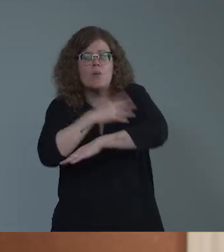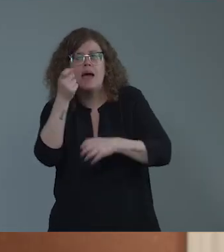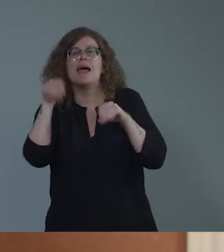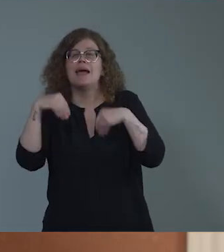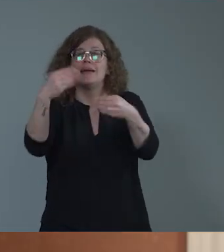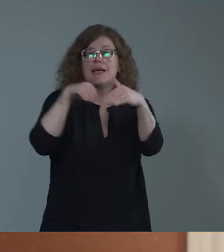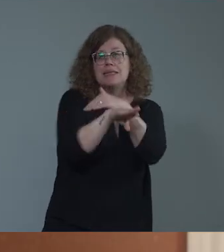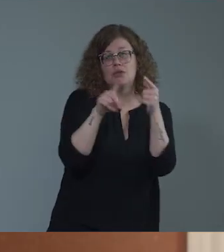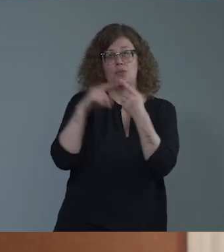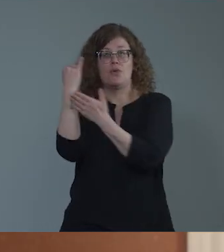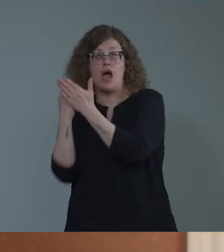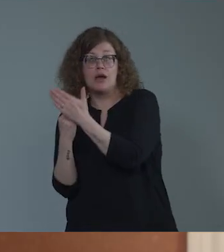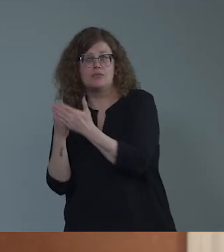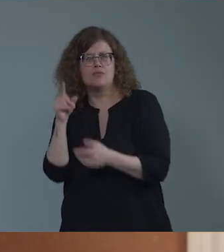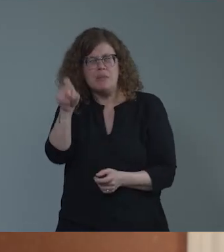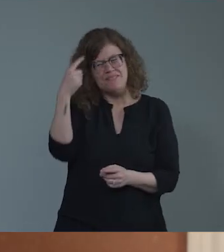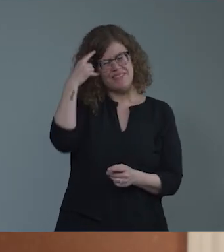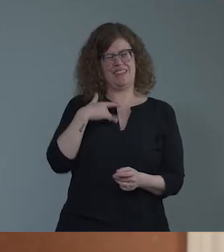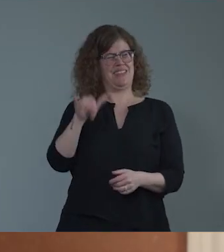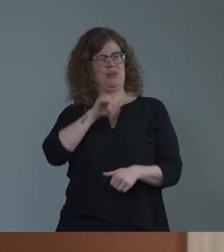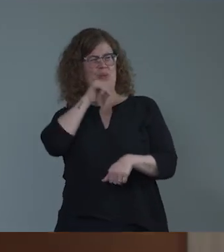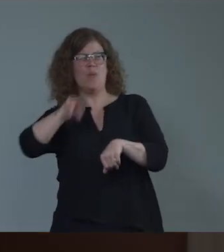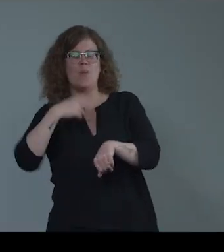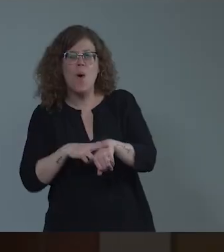So those are four really common ways of finding artists and bringing them to you.